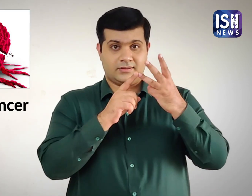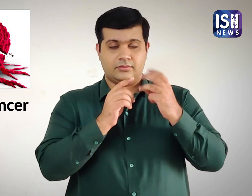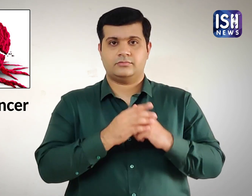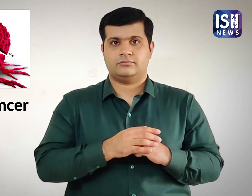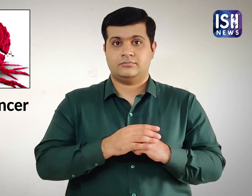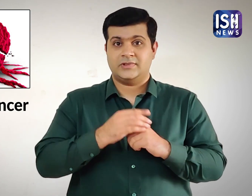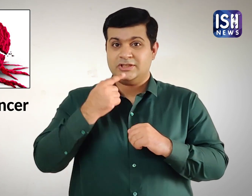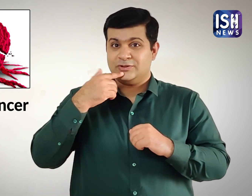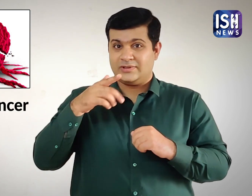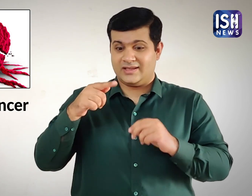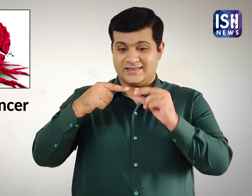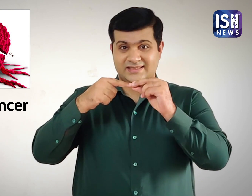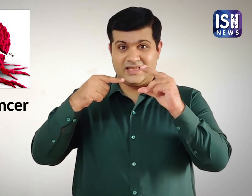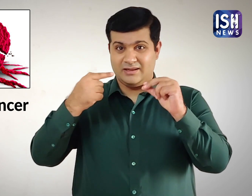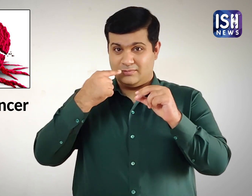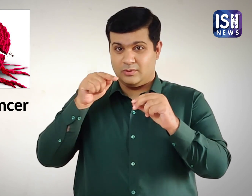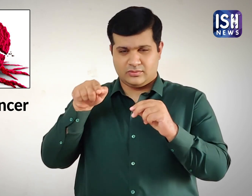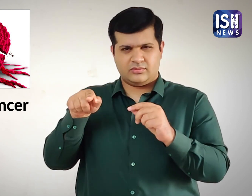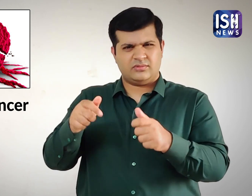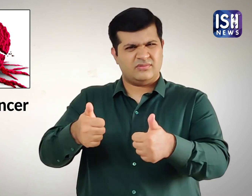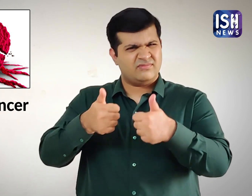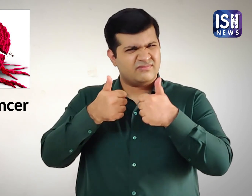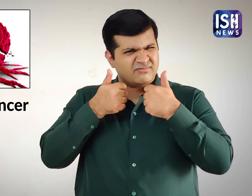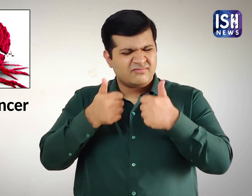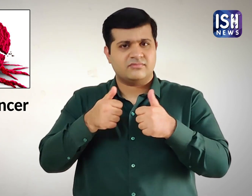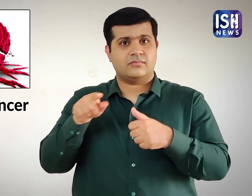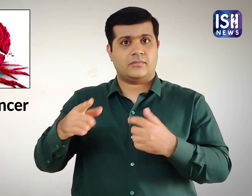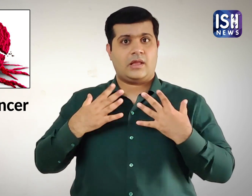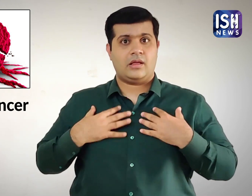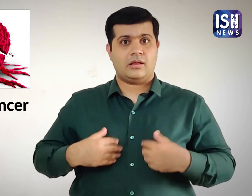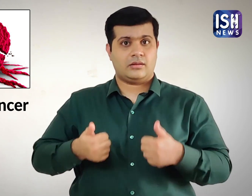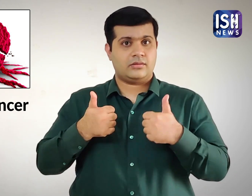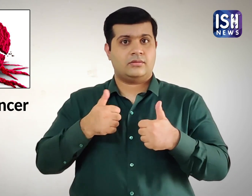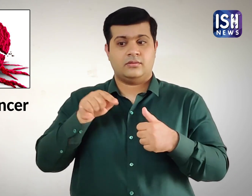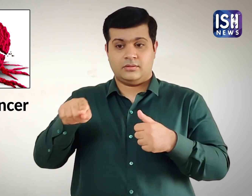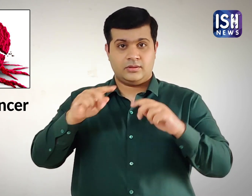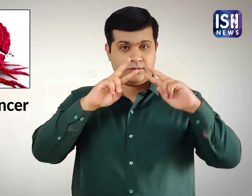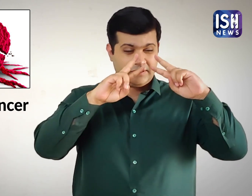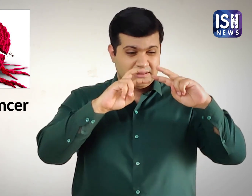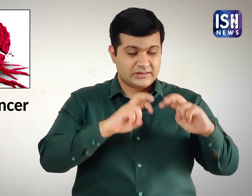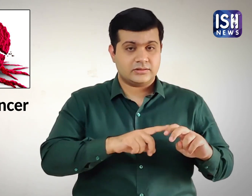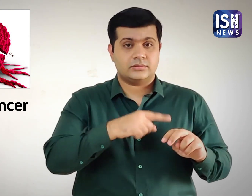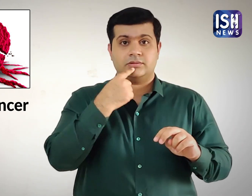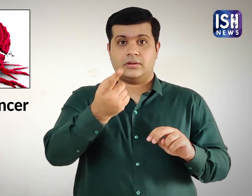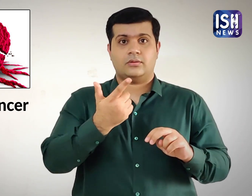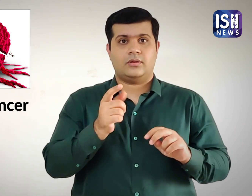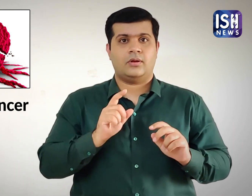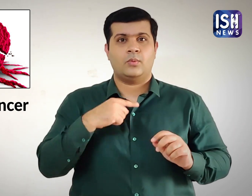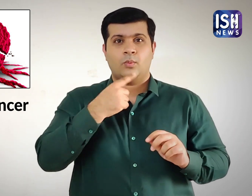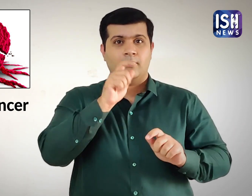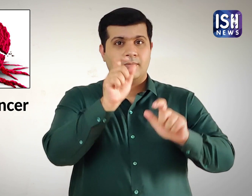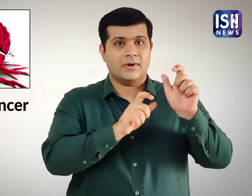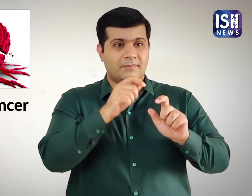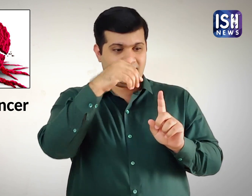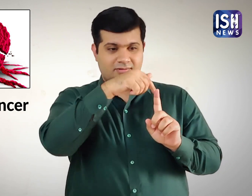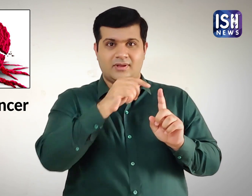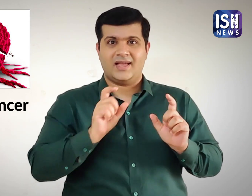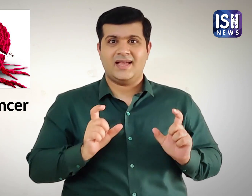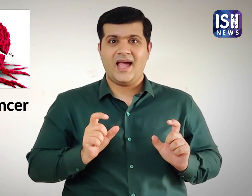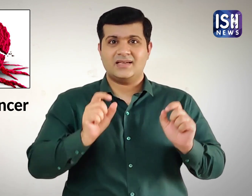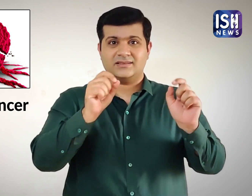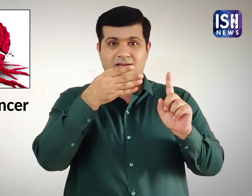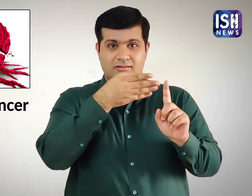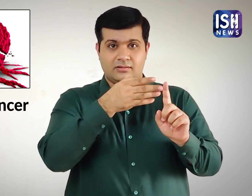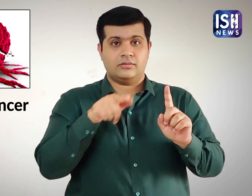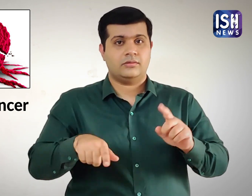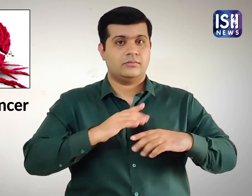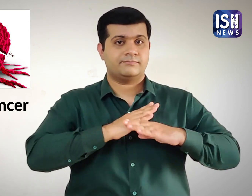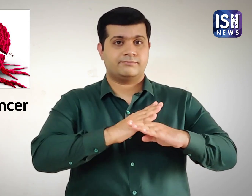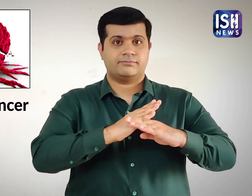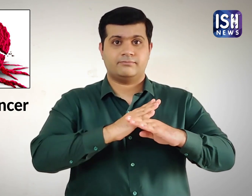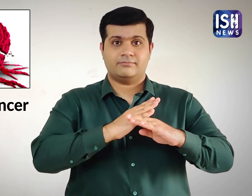Lab studies have shown that jalapenos are very good for health & have strong anti-cancer properties.